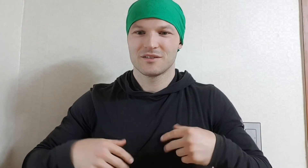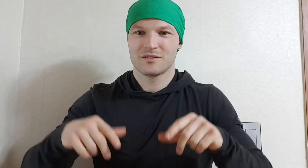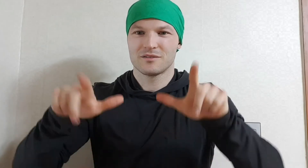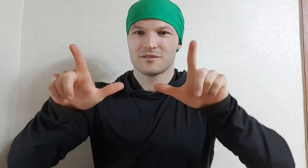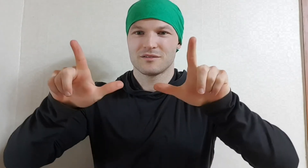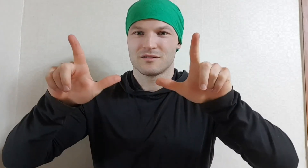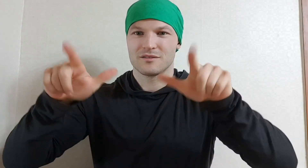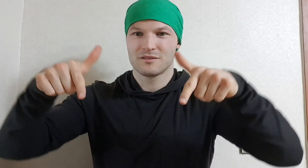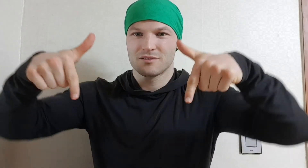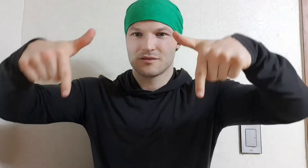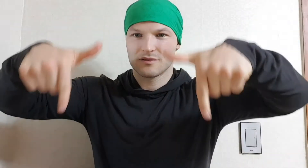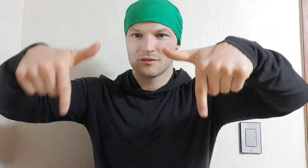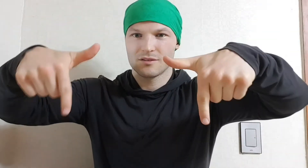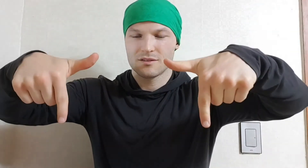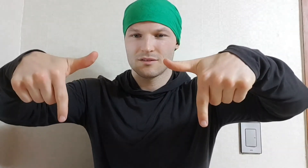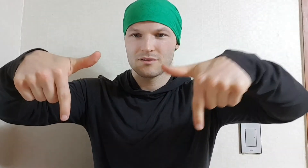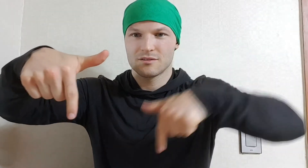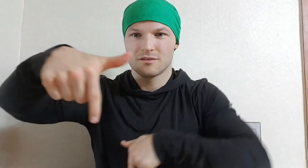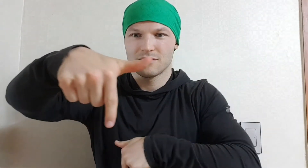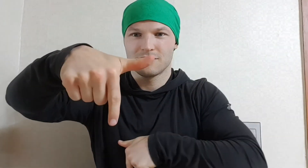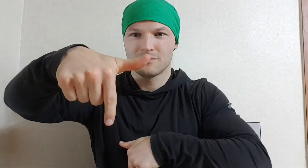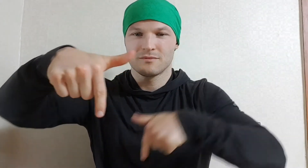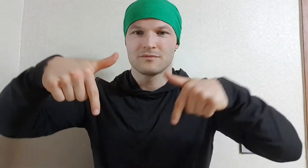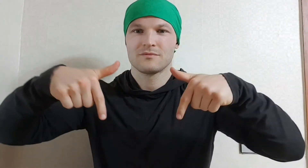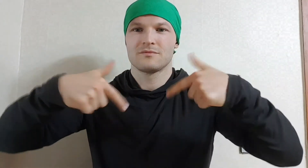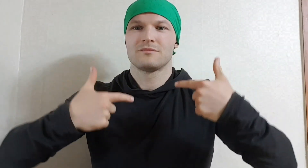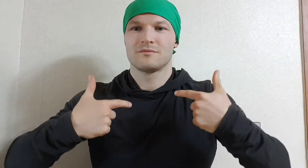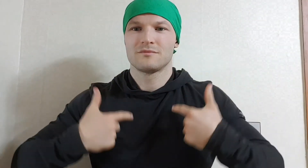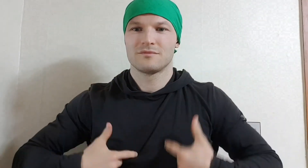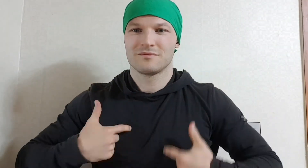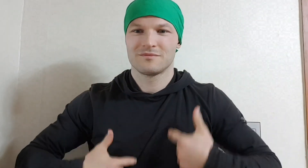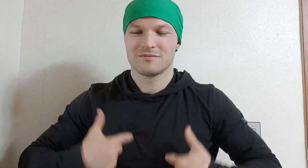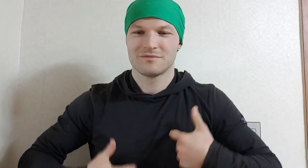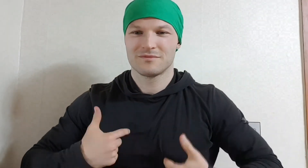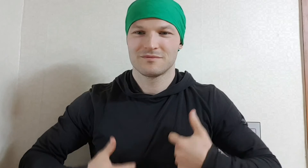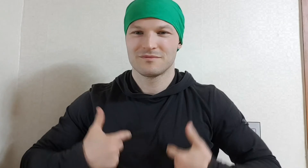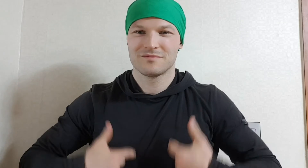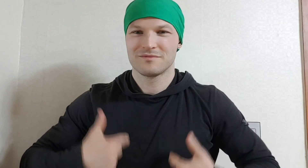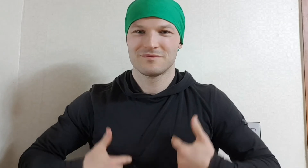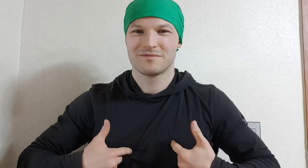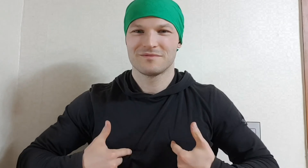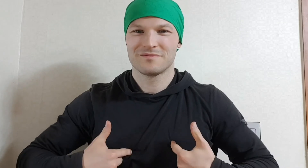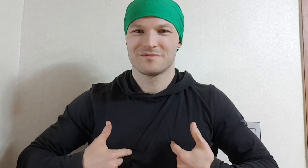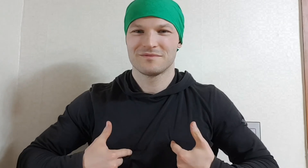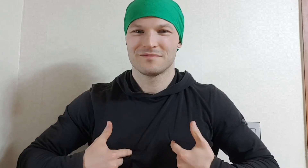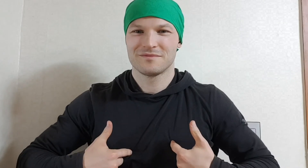The hand shape is the Korean letter ‘ㄱ’ Word: ‘joyful’ (‘ㄱ’ is first letter of Korean word ‘joyful’)